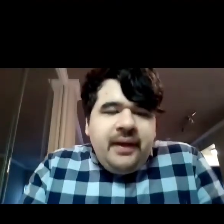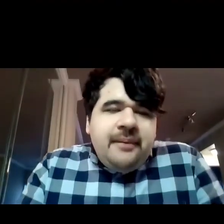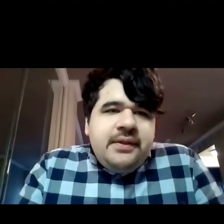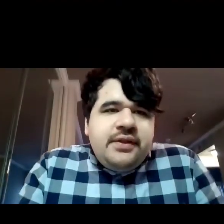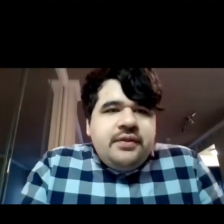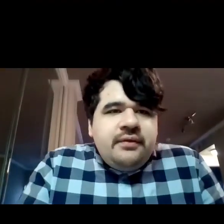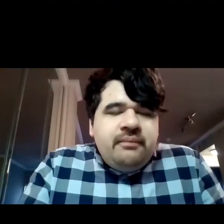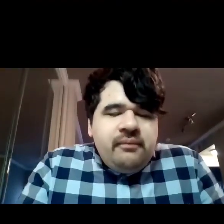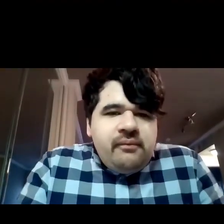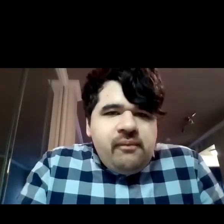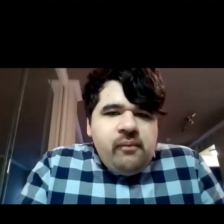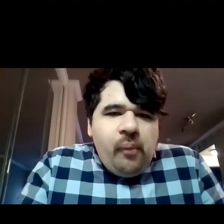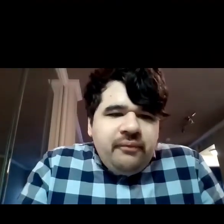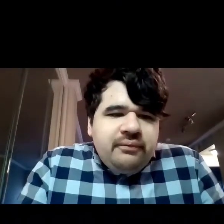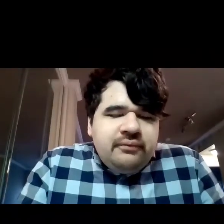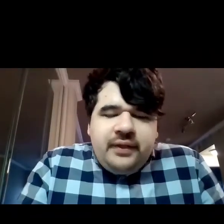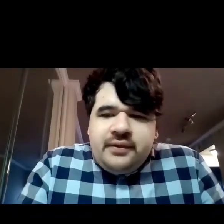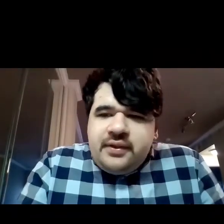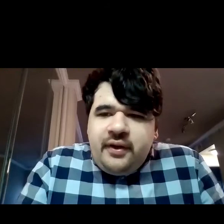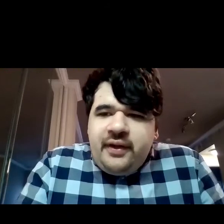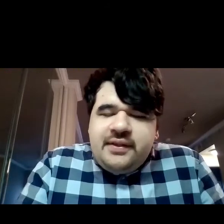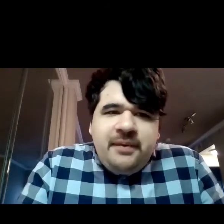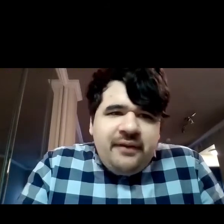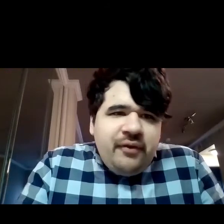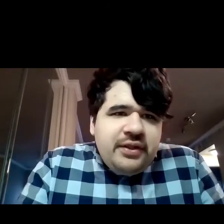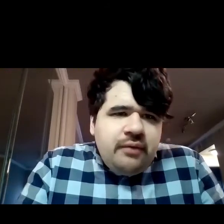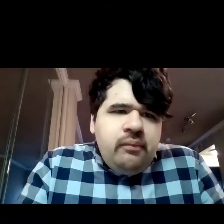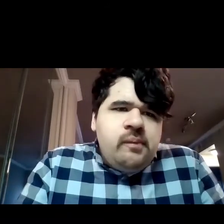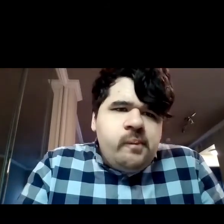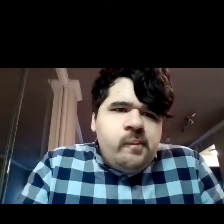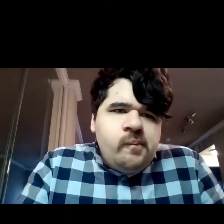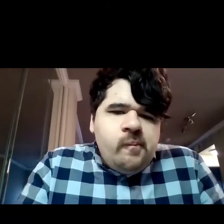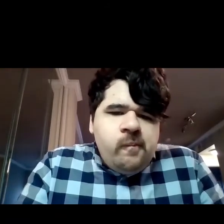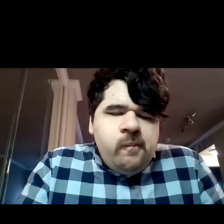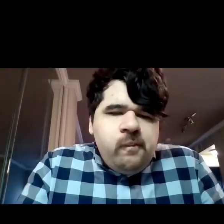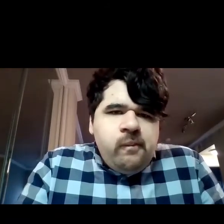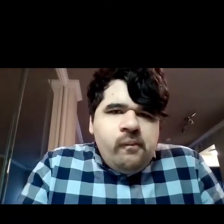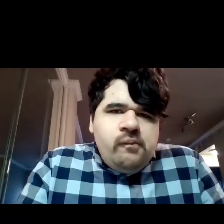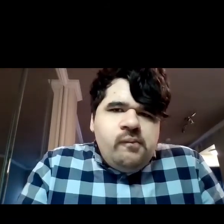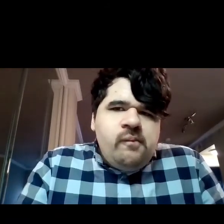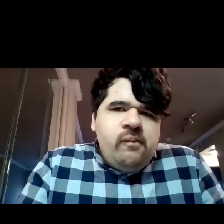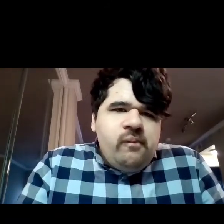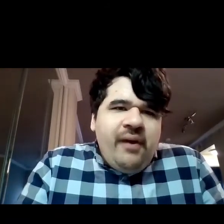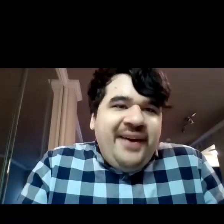My name is, wait, sorry, did somebody have a question? [Angelica] Oh no, that was me, I just said hello.